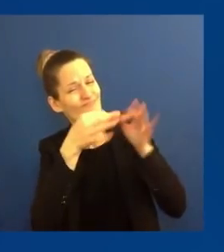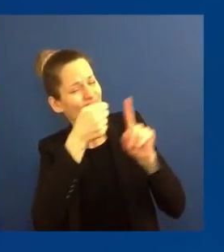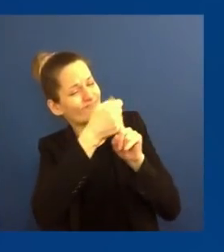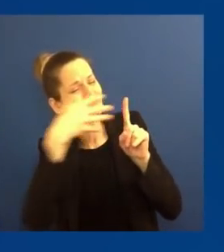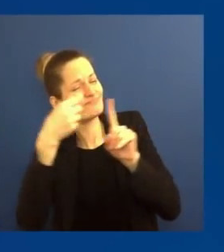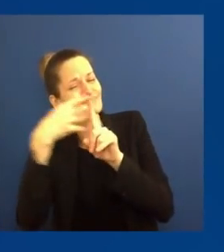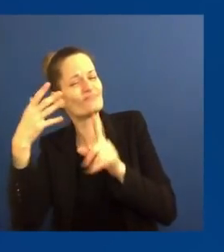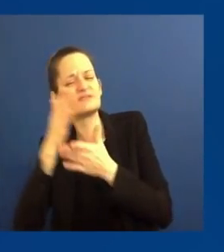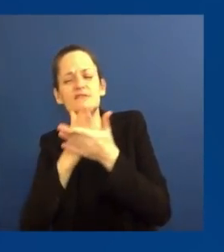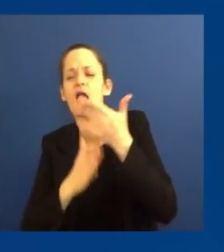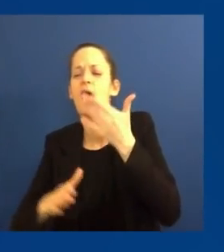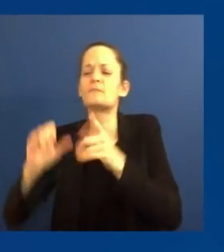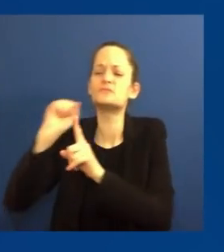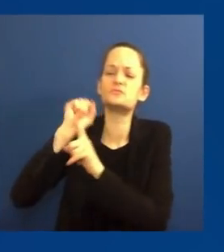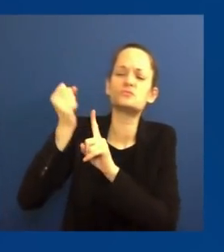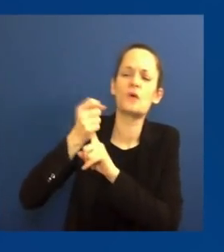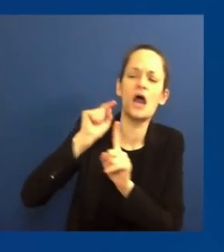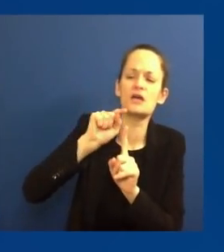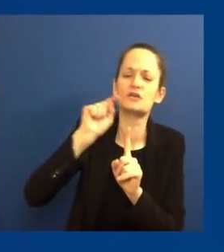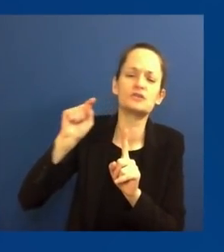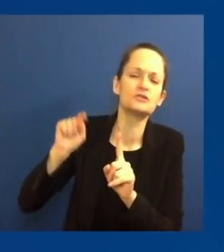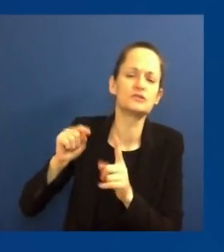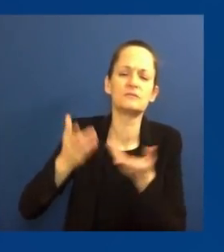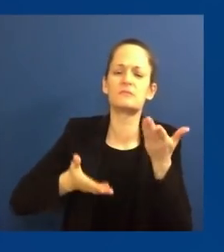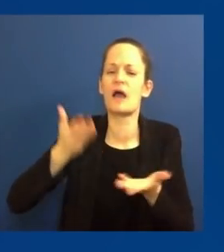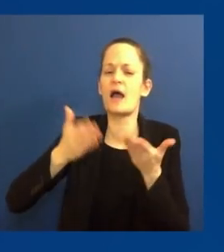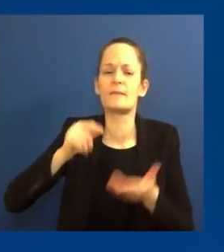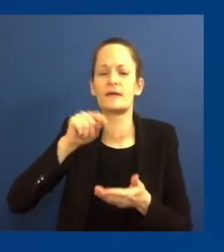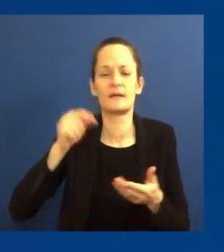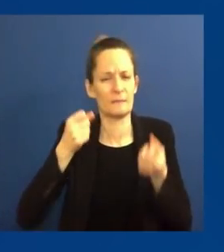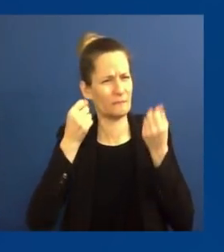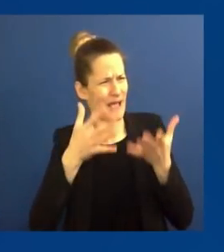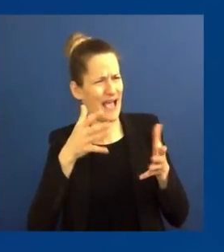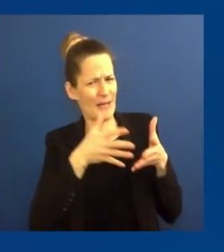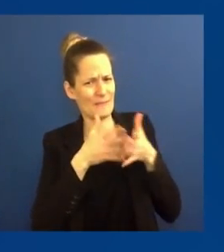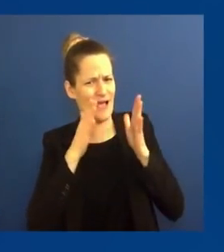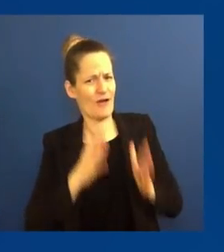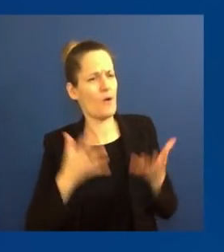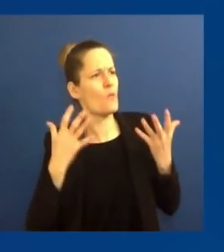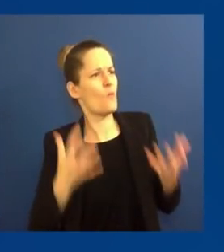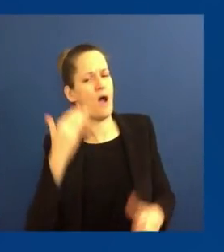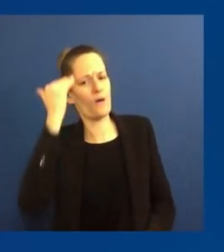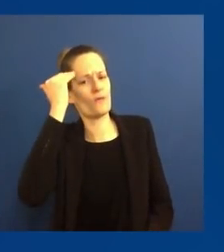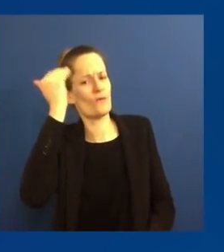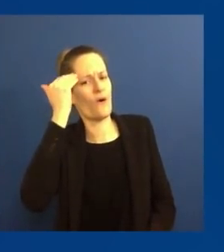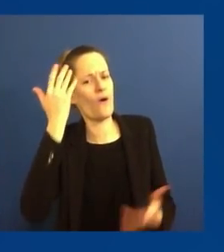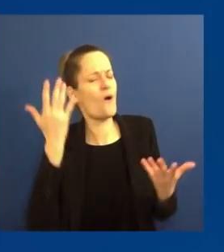I think many Americans want to know what to expect. Mr. Zients: Why don't we start with you, Dr. Fauci?